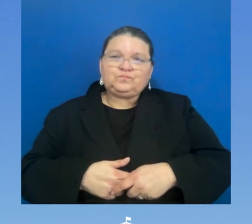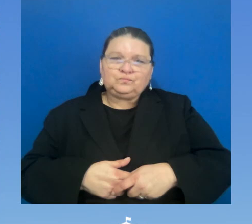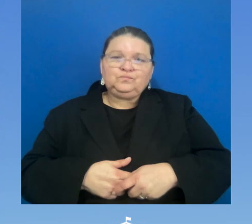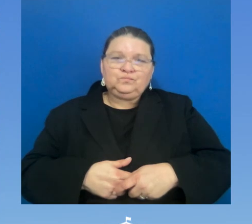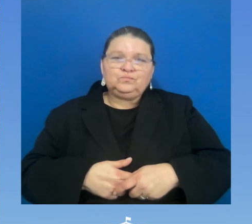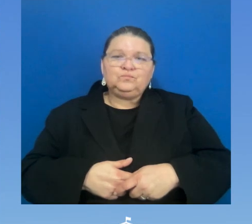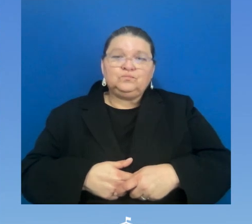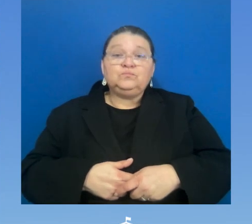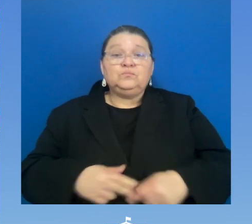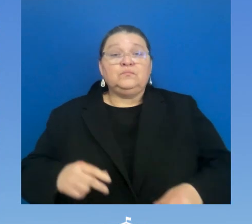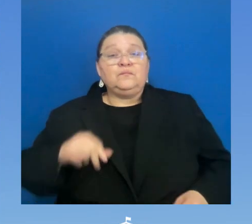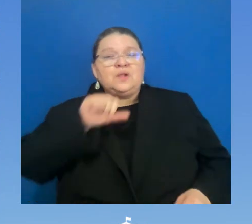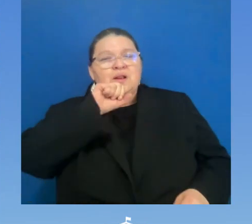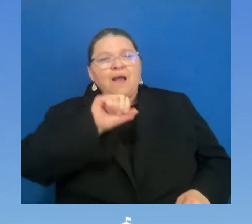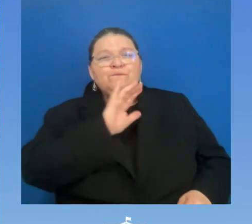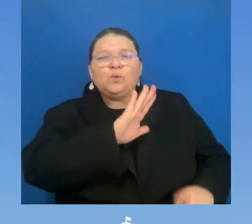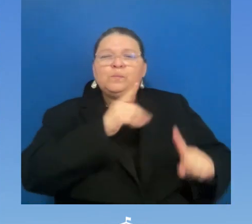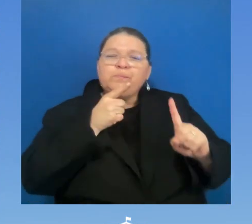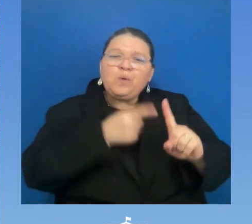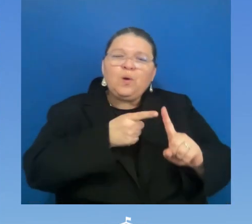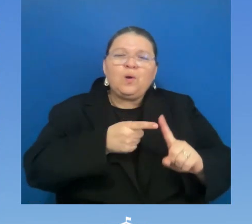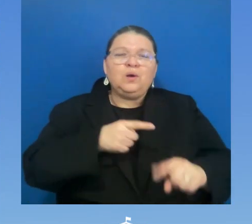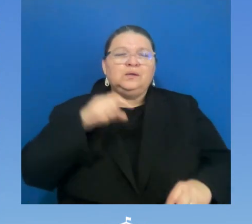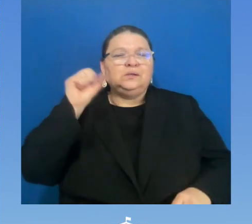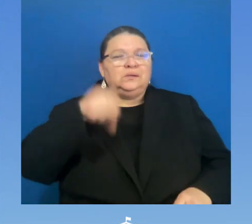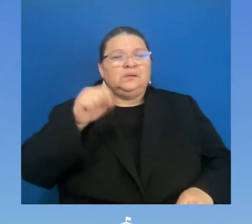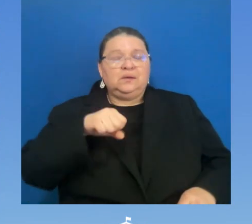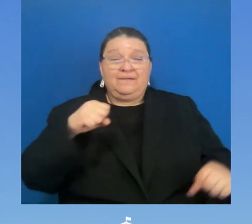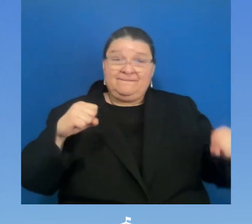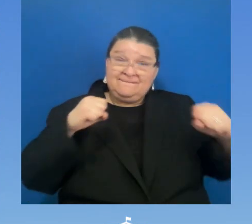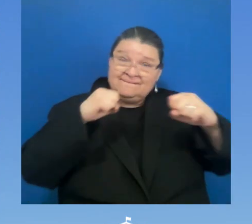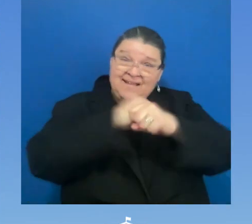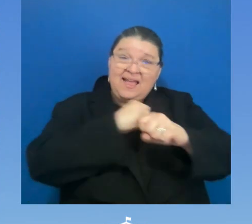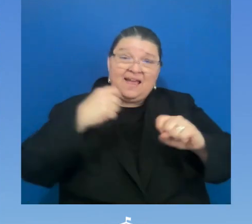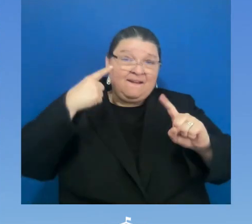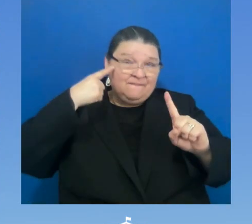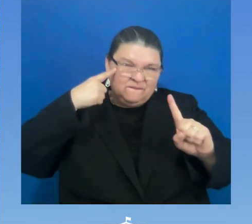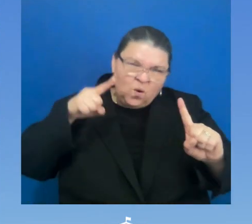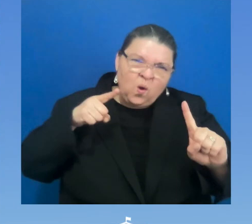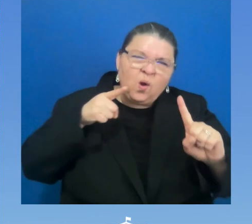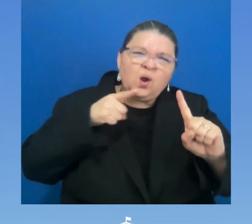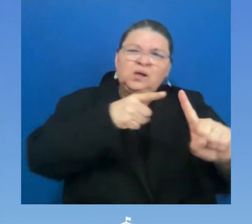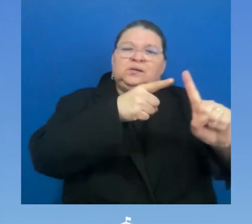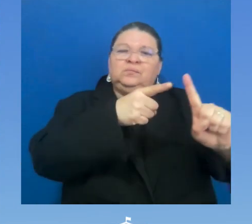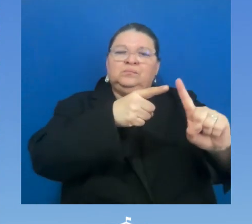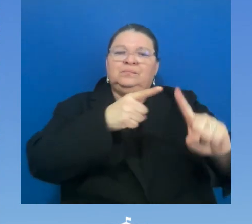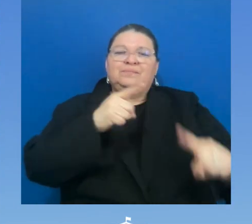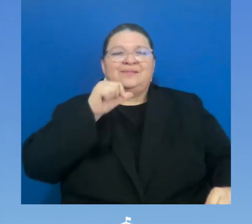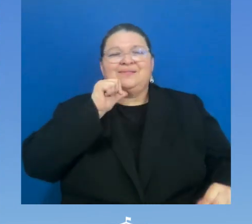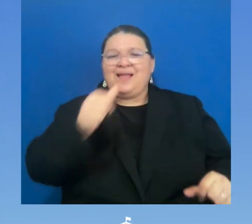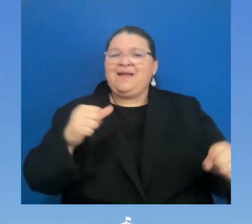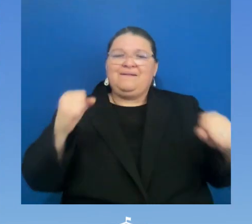not against something, and, yes, about equal pay and equity, but also possibility -- right? --